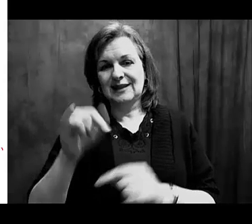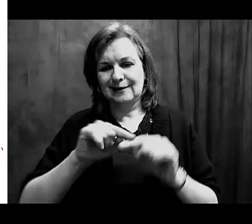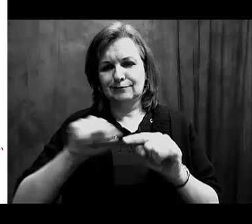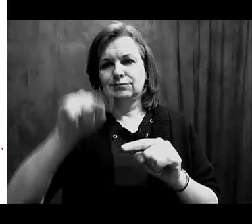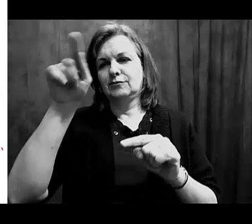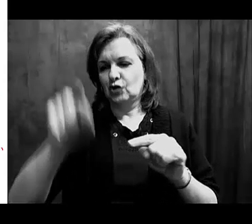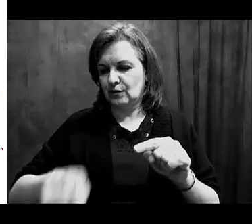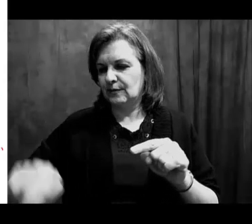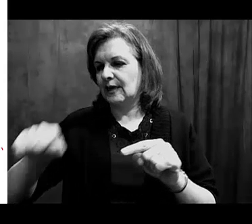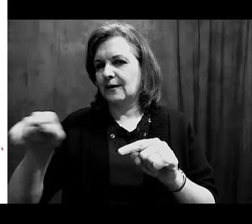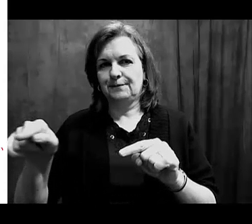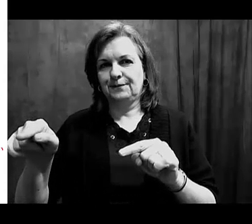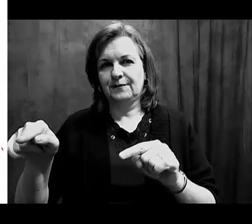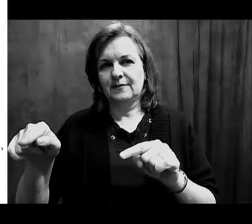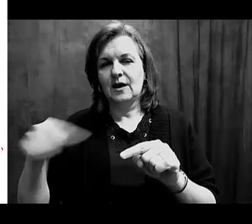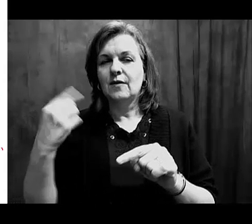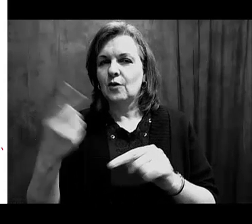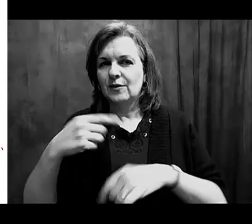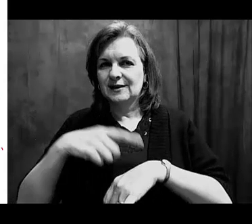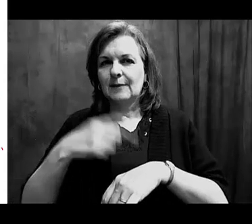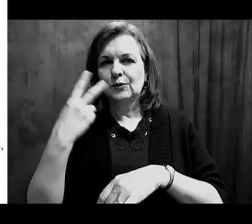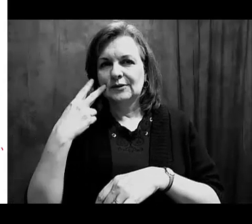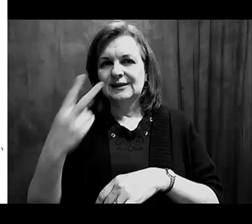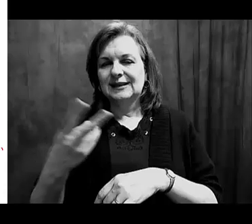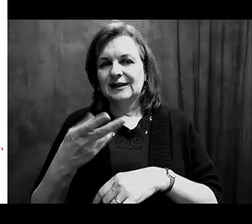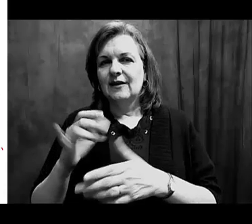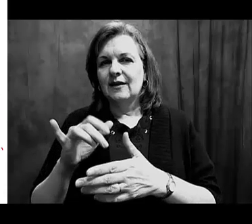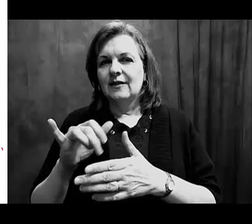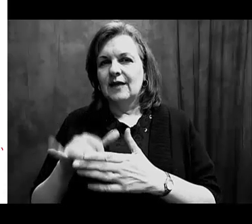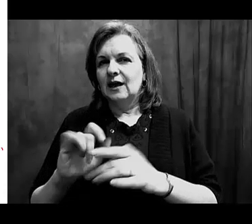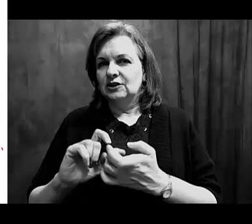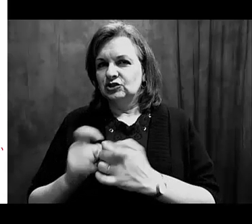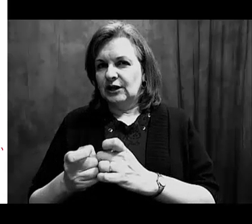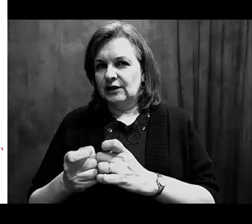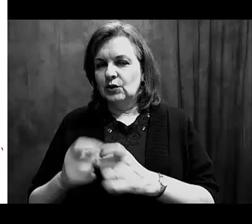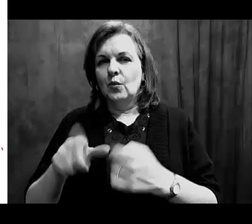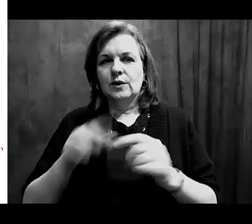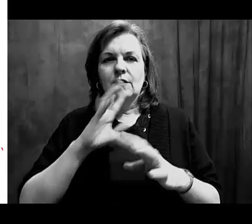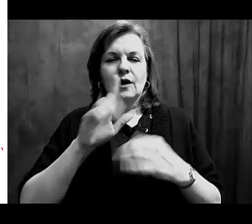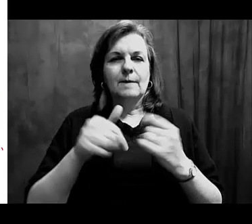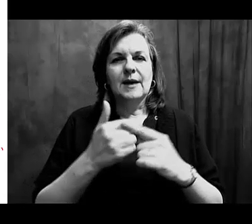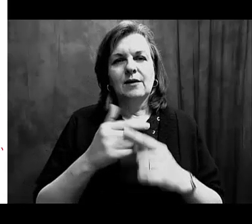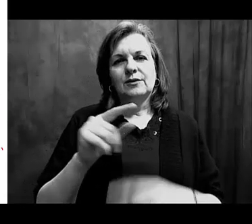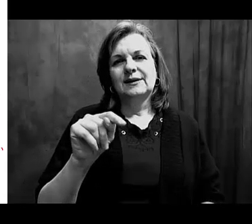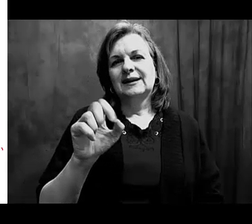the only time we will see a difference in that is if we go into something called a tetanus